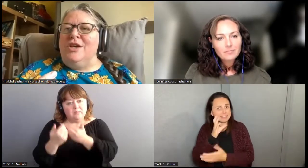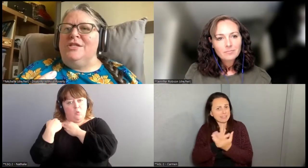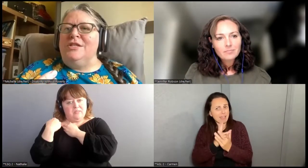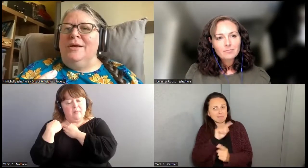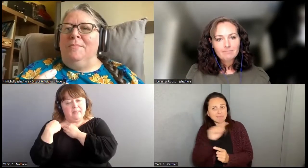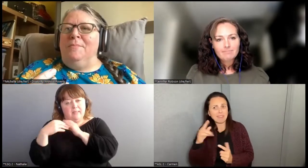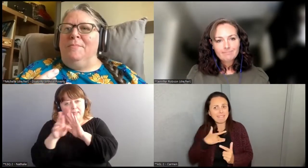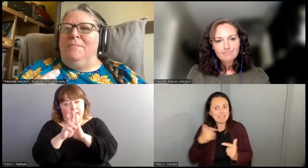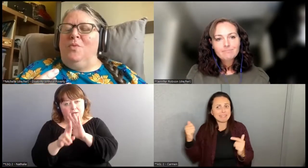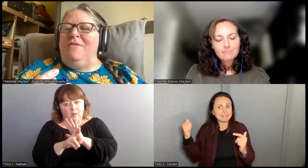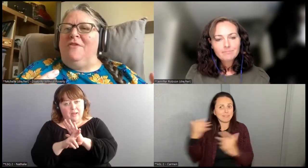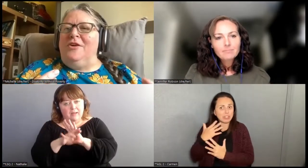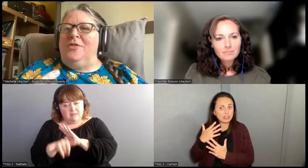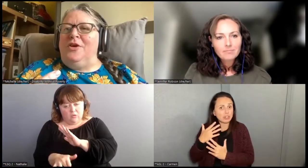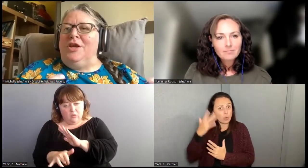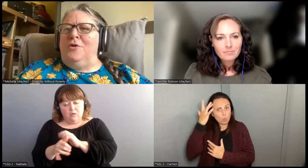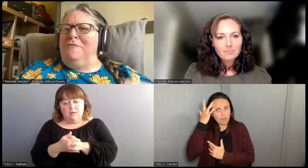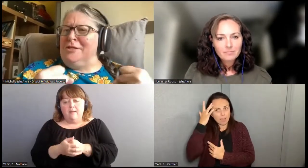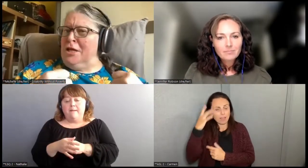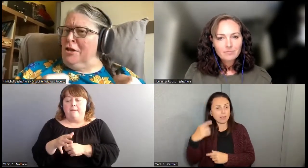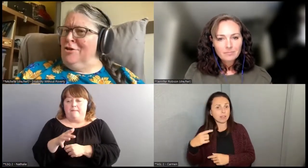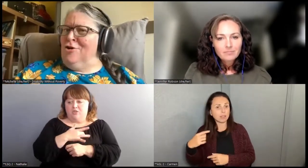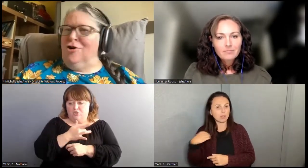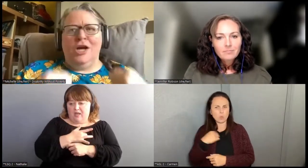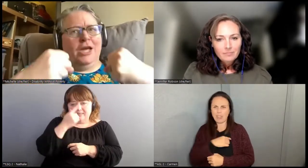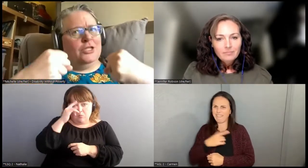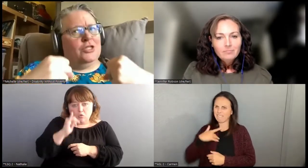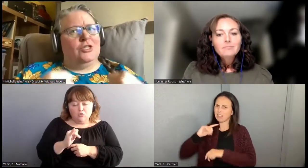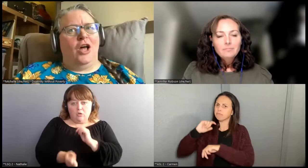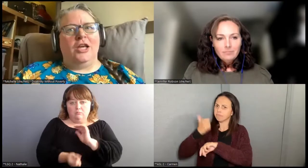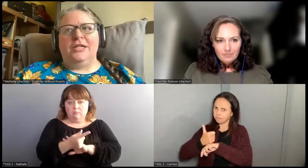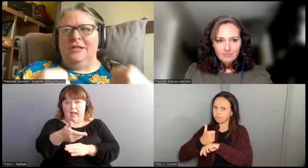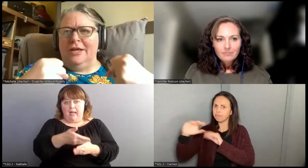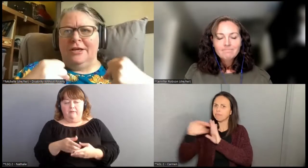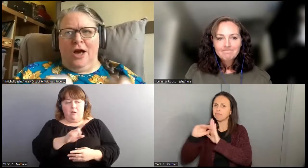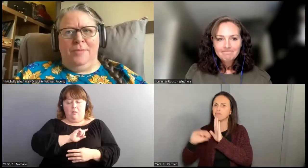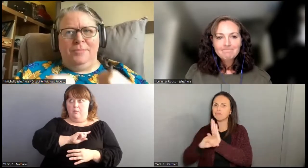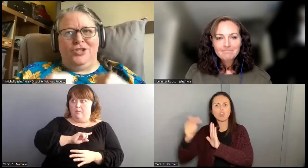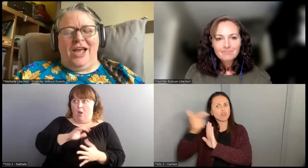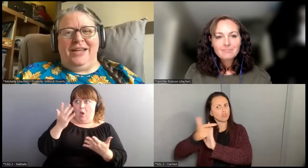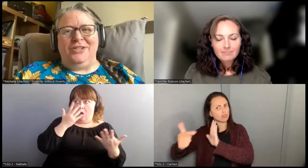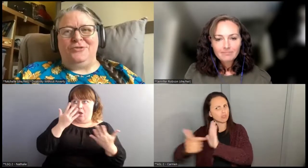THAT WE FEEL THAT -- YOU KNOW, IF IT IS IN LAW, IT IS SOLID AND IT CAN'T BE CHANGED,